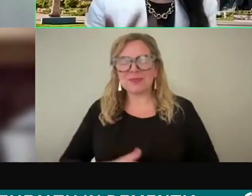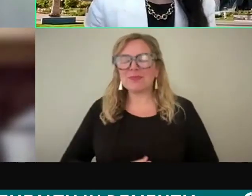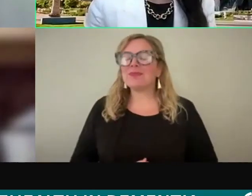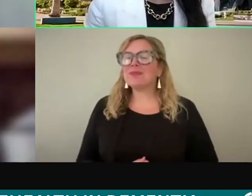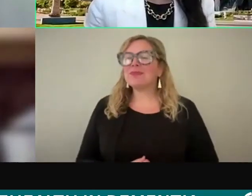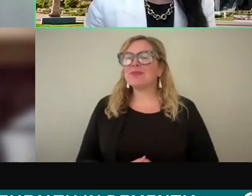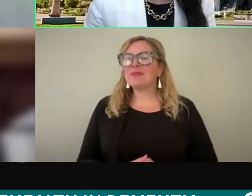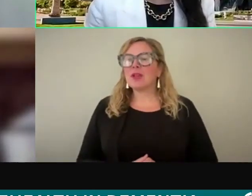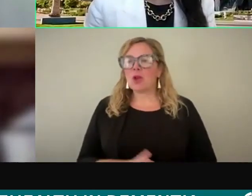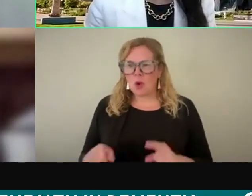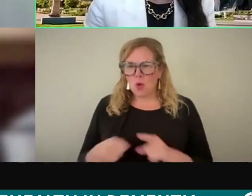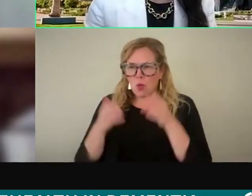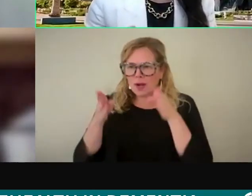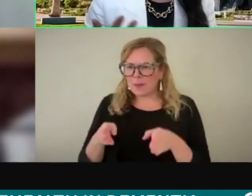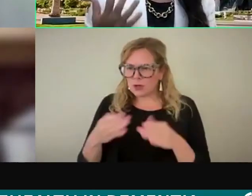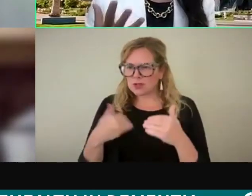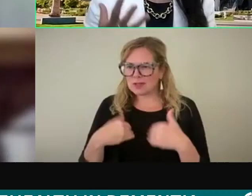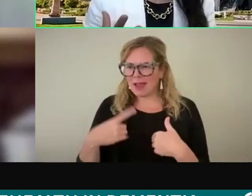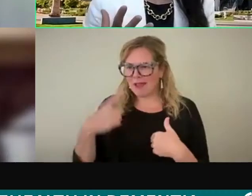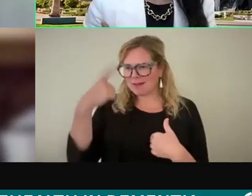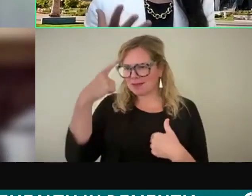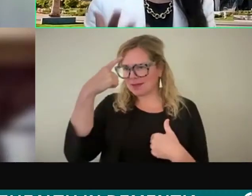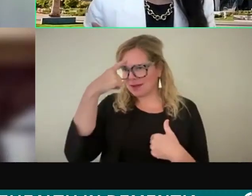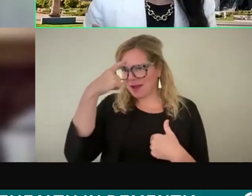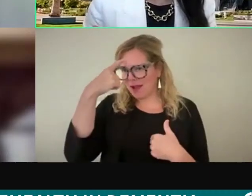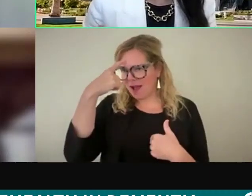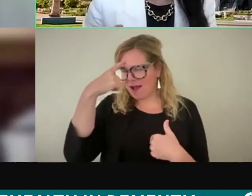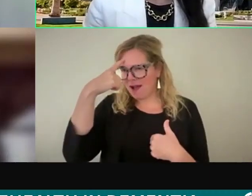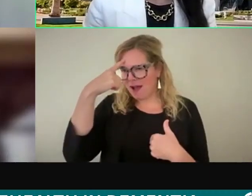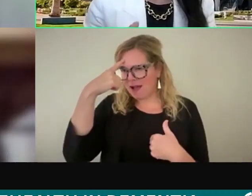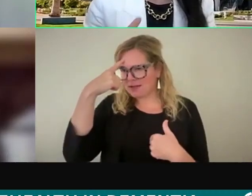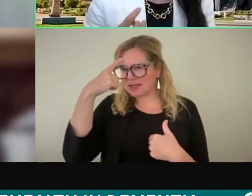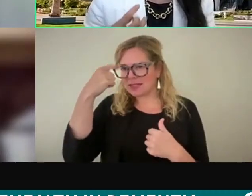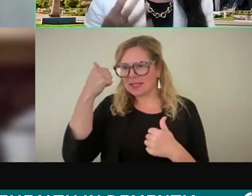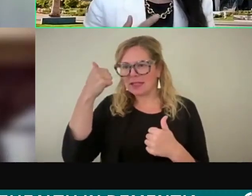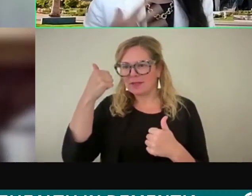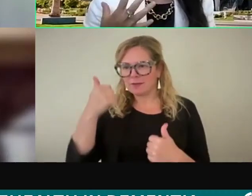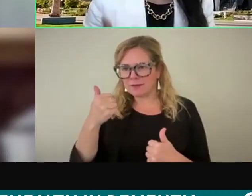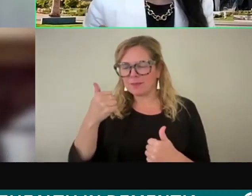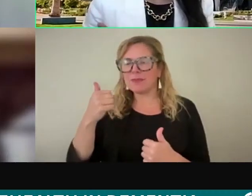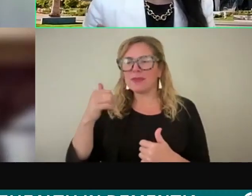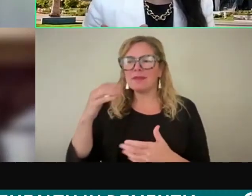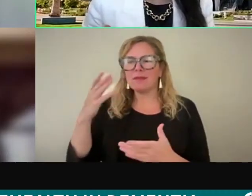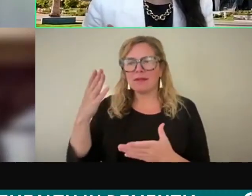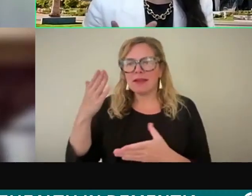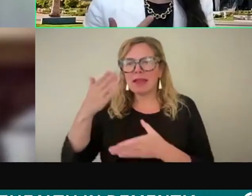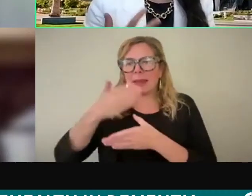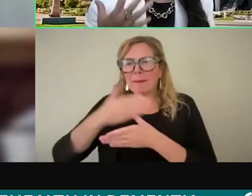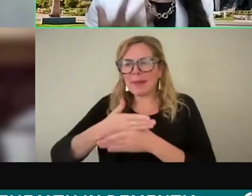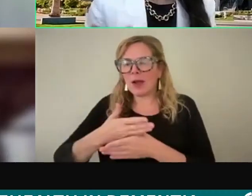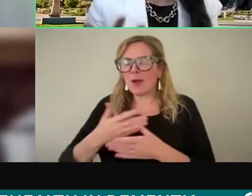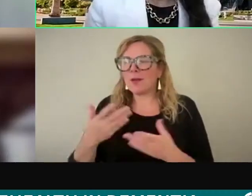cognitive impairment, there may be limited insight in being able to provide a full